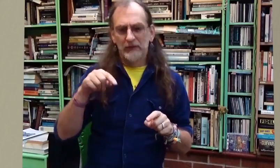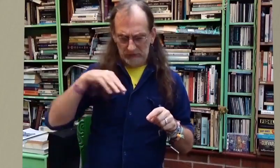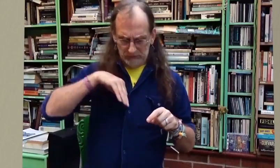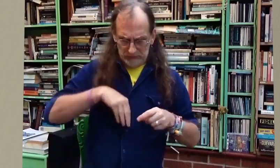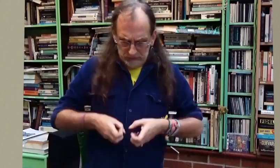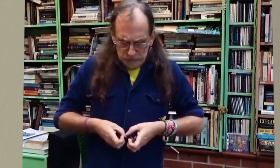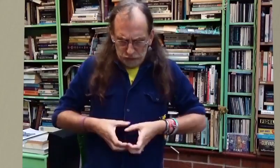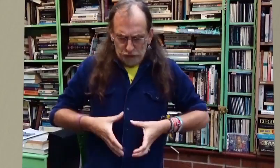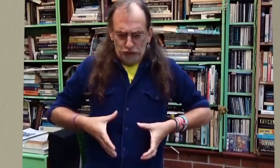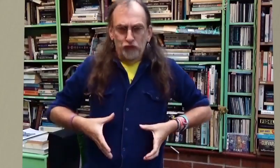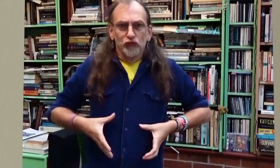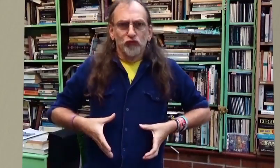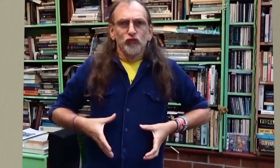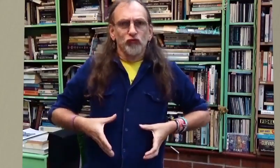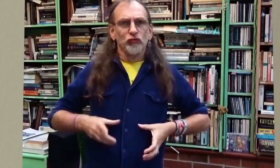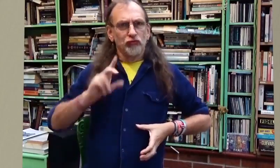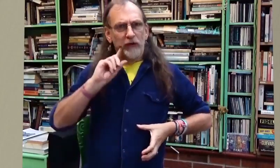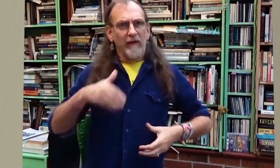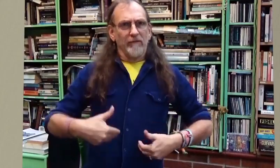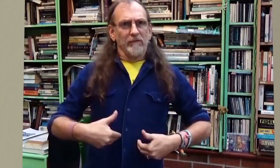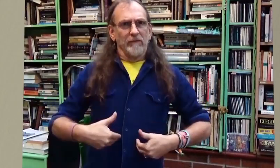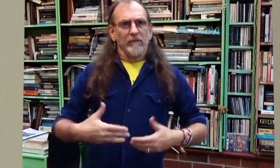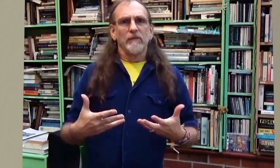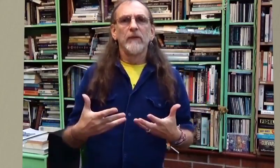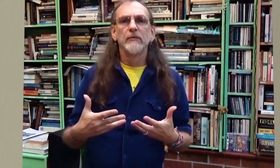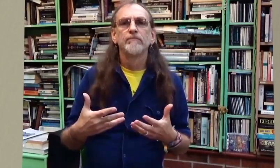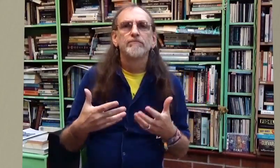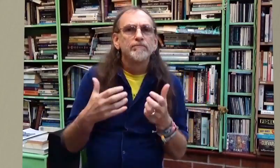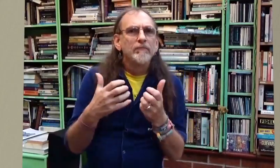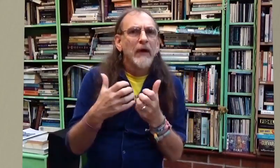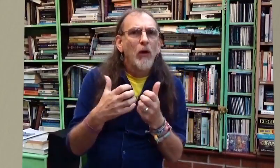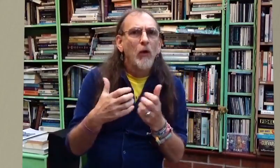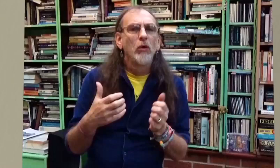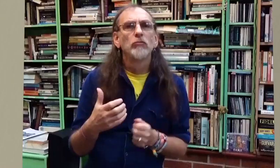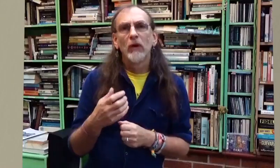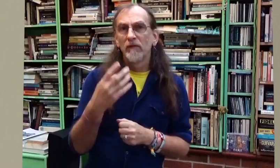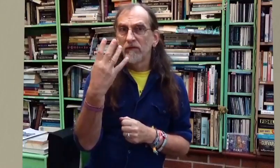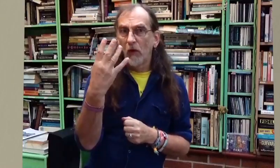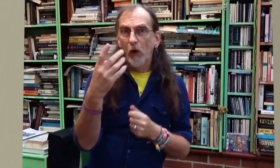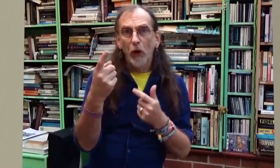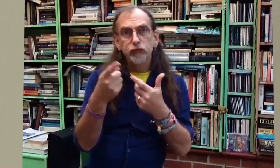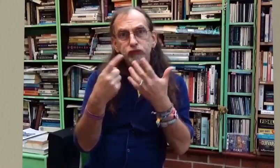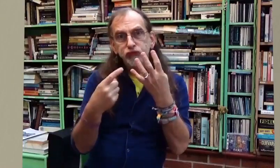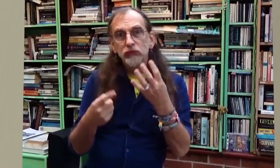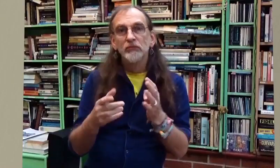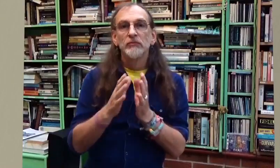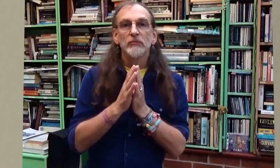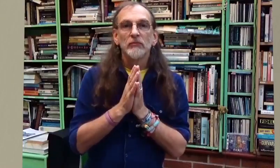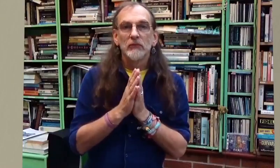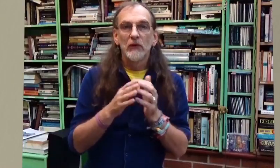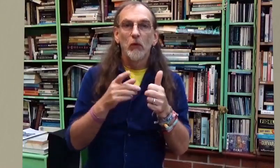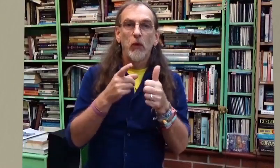The re­discovery of that identity is an undertaking of the following journey: